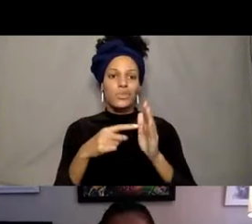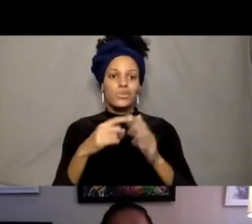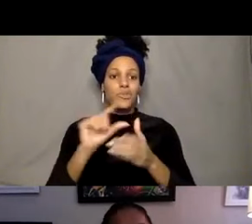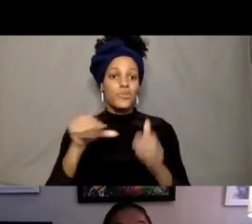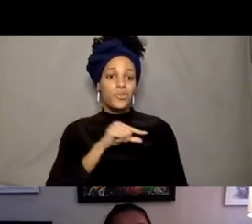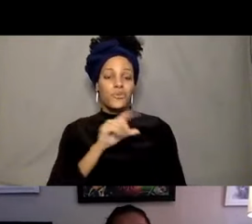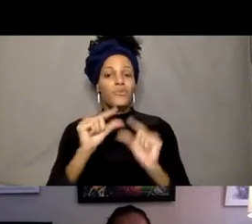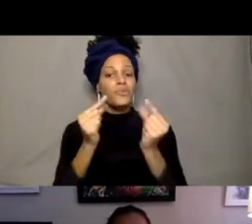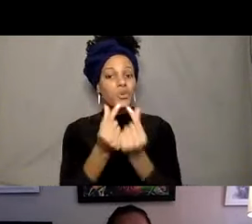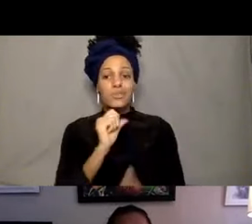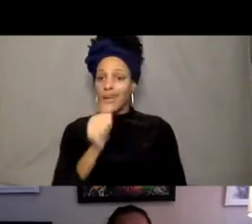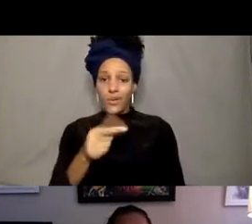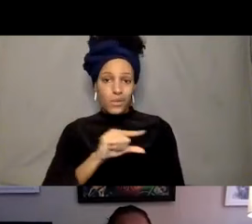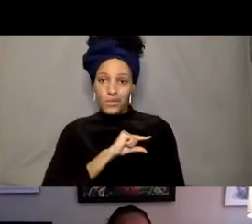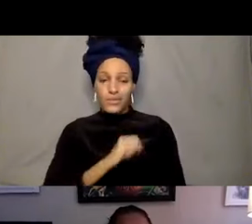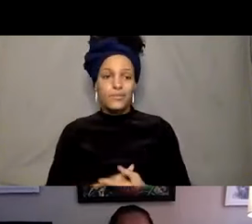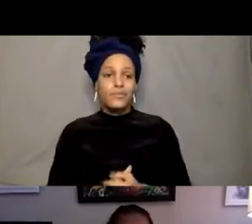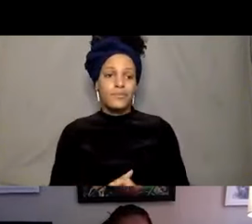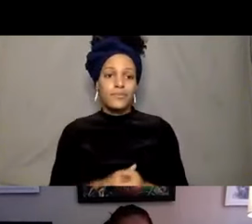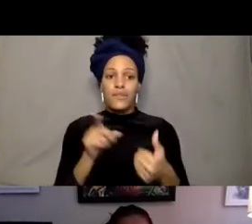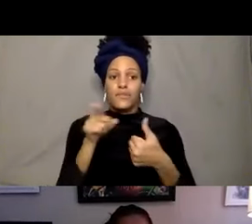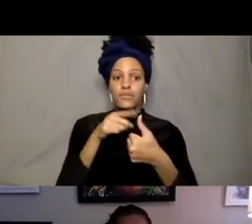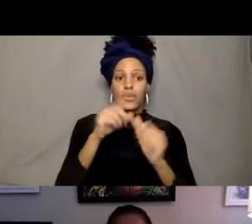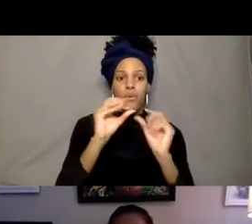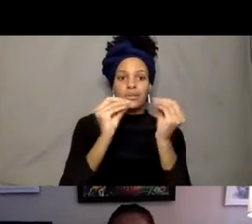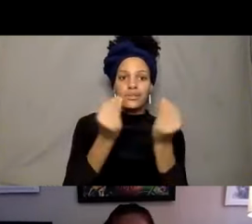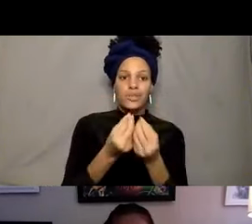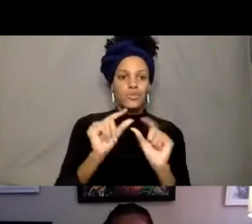And so the first is any organization or group whose leadership staff